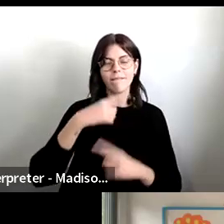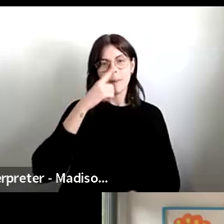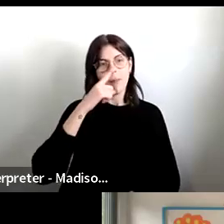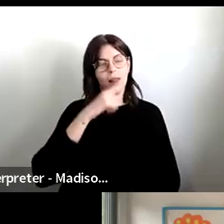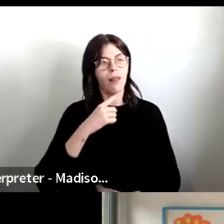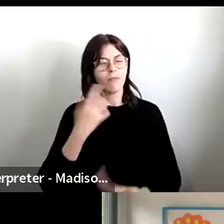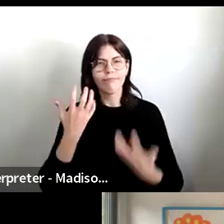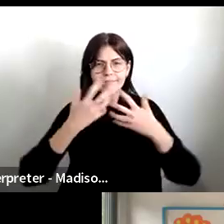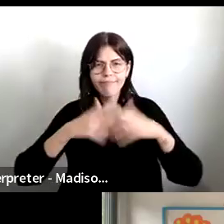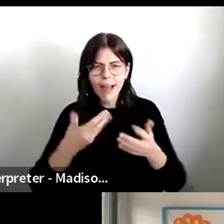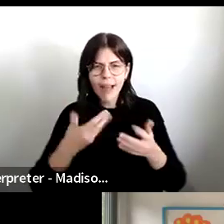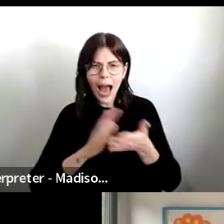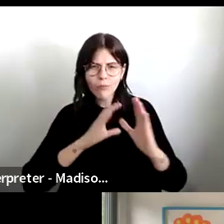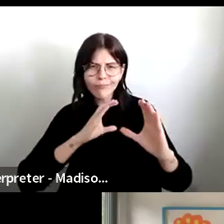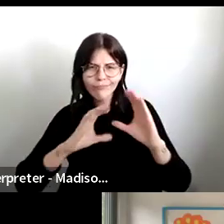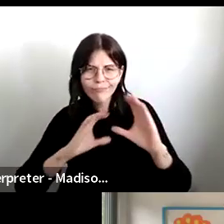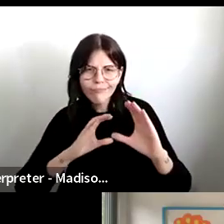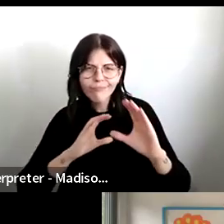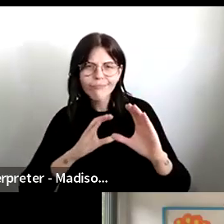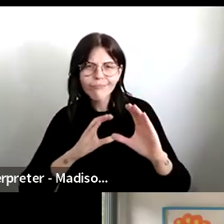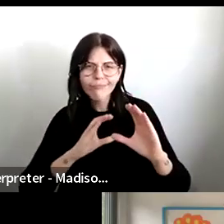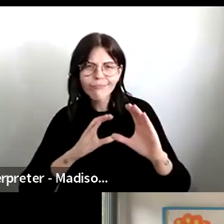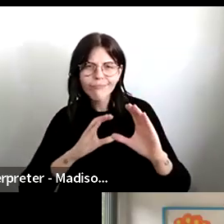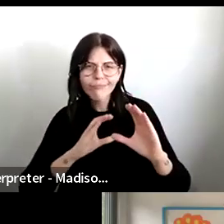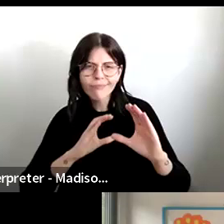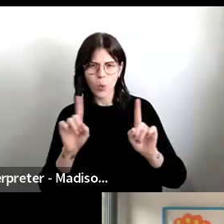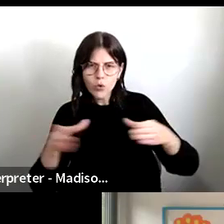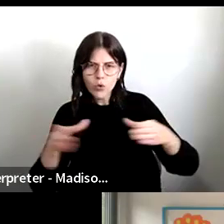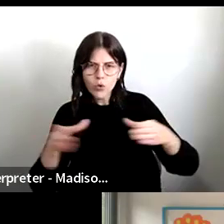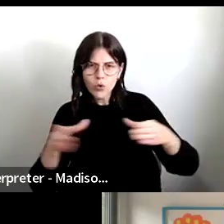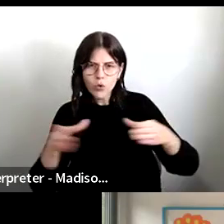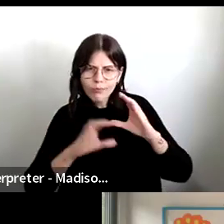to communicate to the other peers and then what the group communication looks like as well.